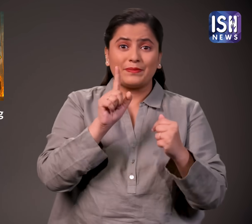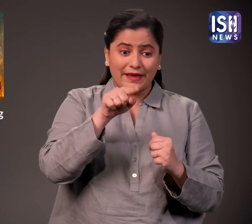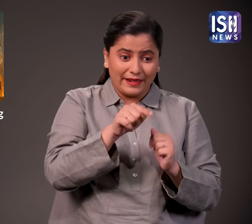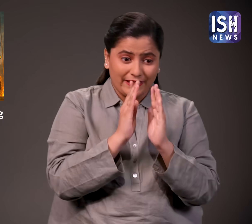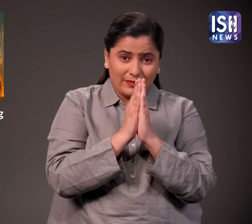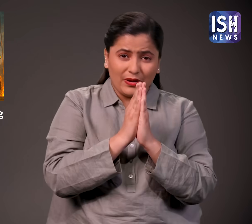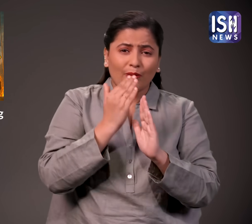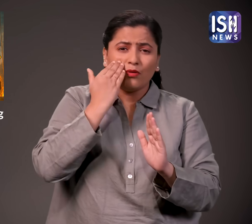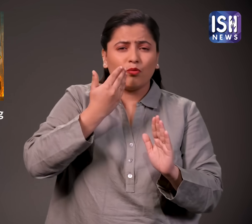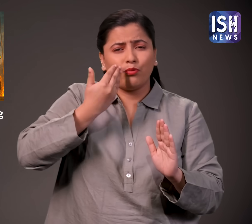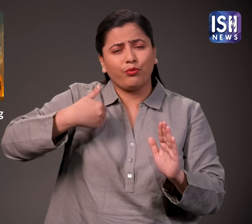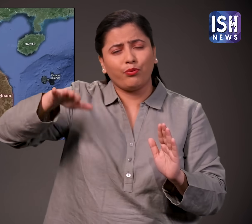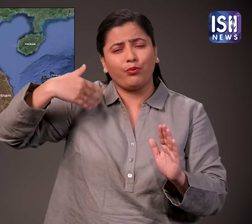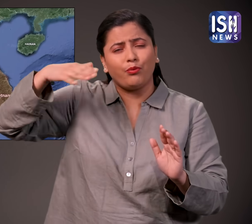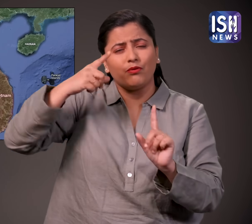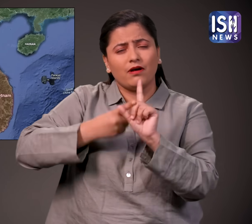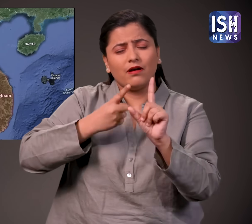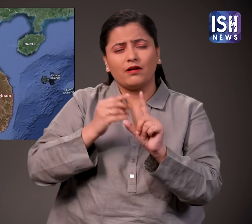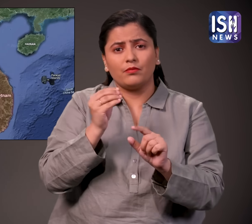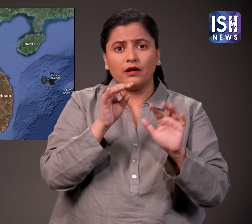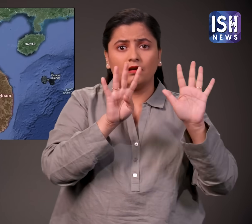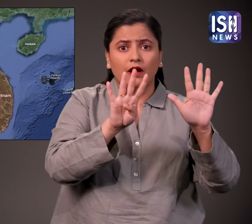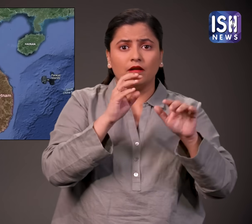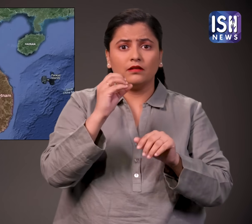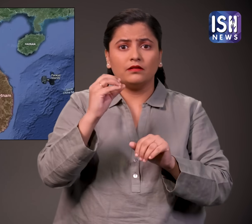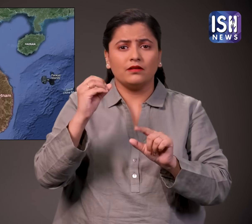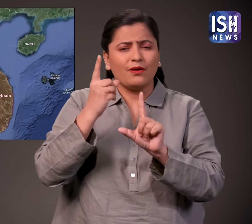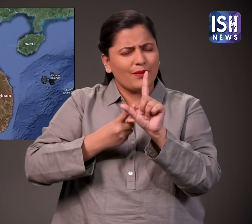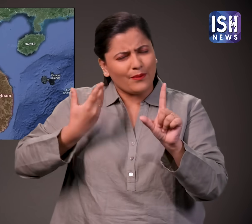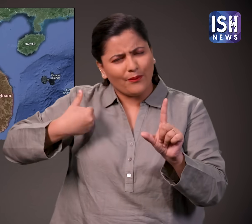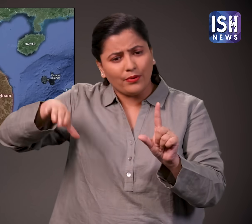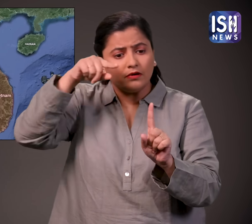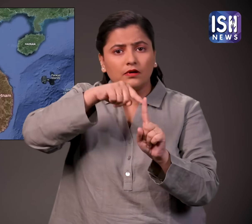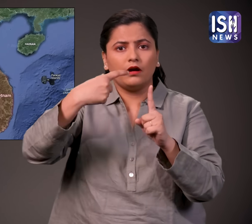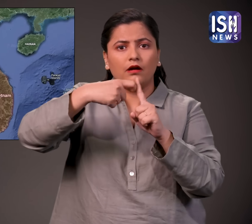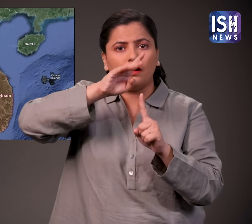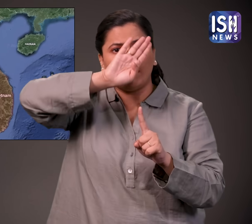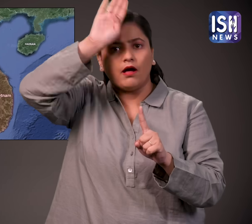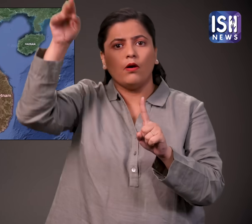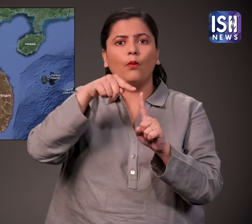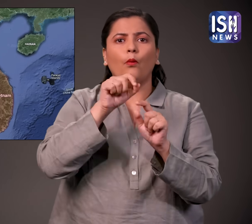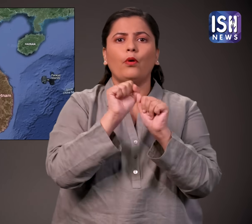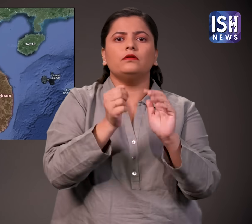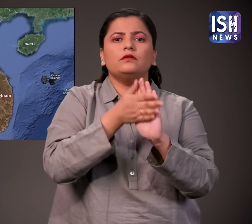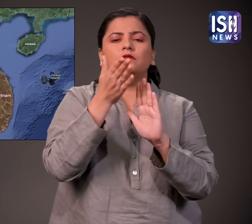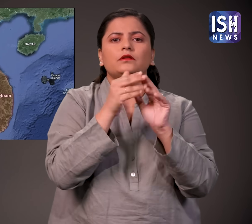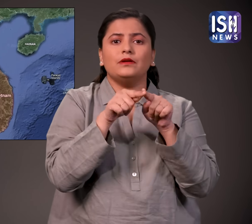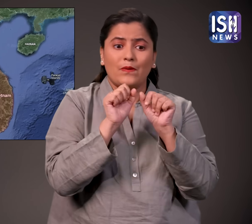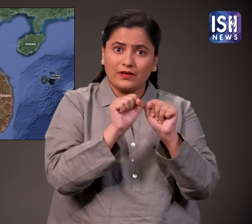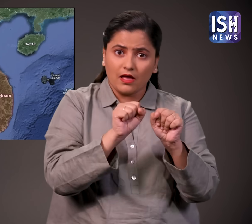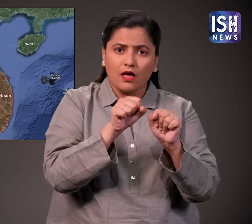The Hindu temple was built over 900 years ago during the Khmer Empire,